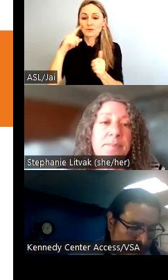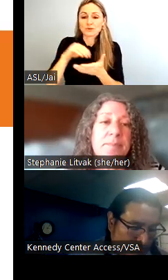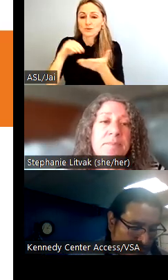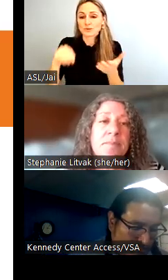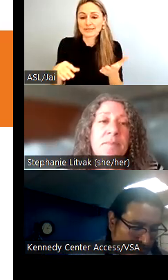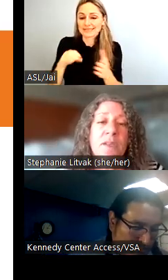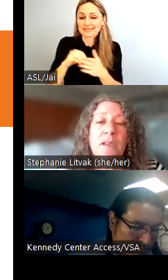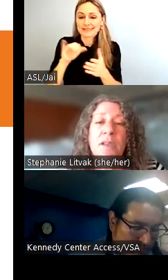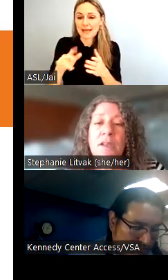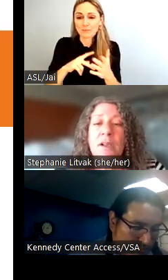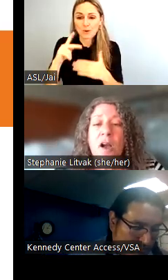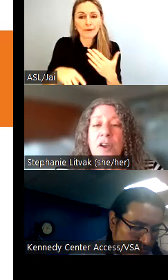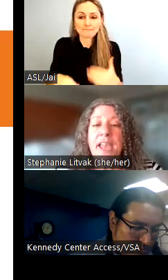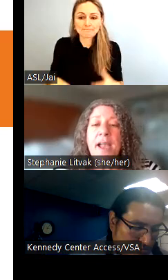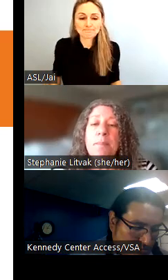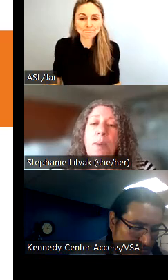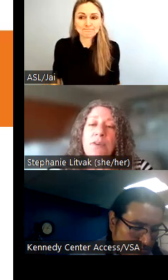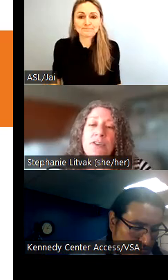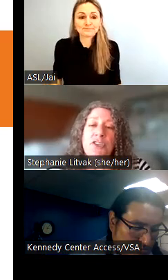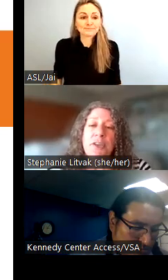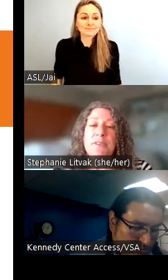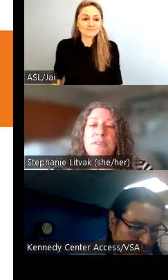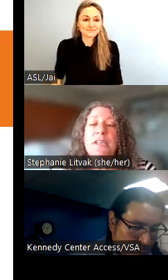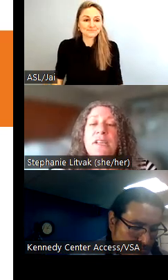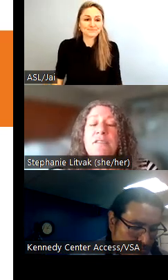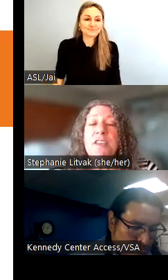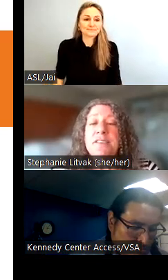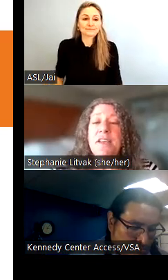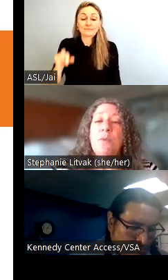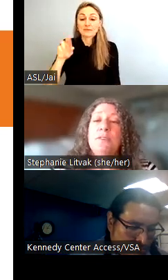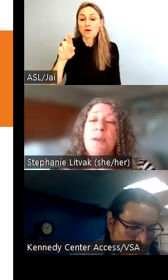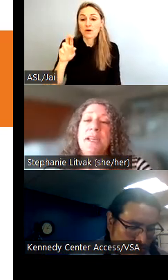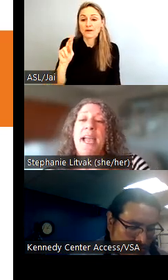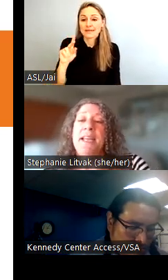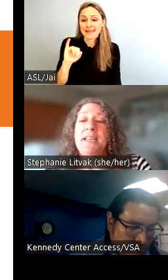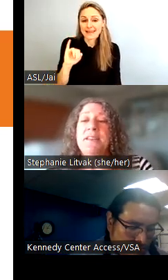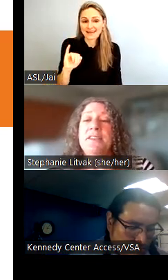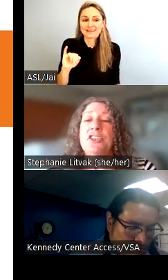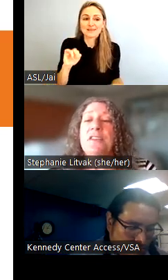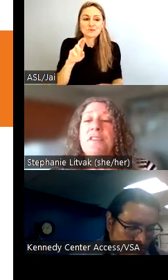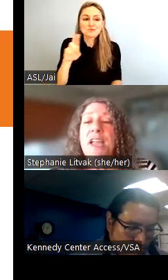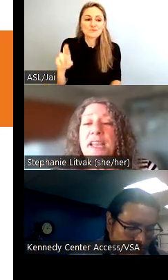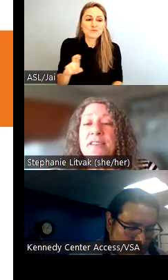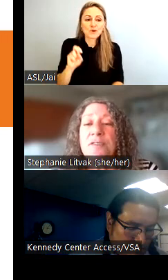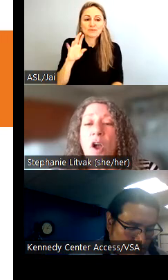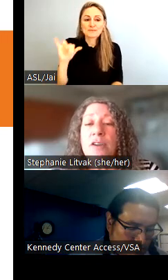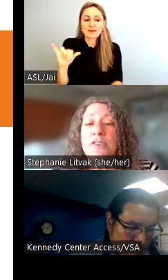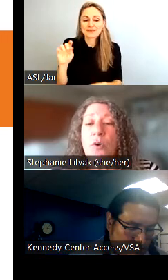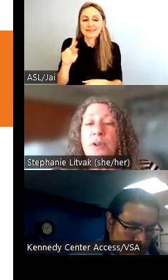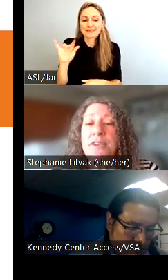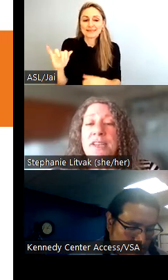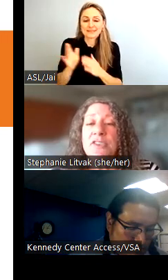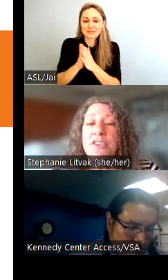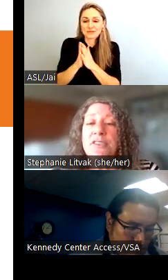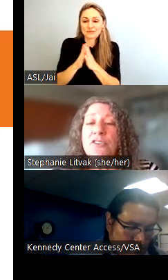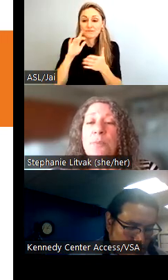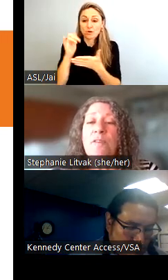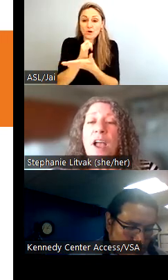RKI partnerships, the VSA Rosemary Kennedy Initiative is for arts organizations to provide